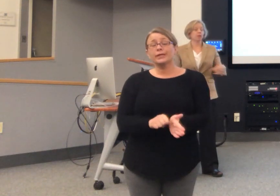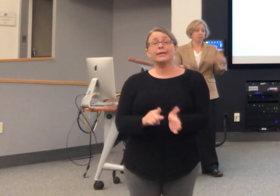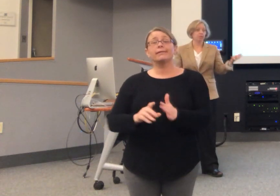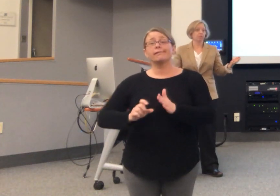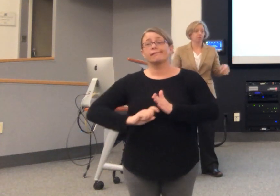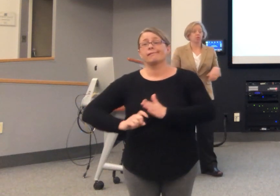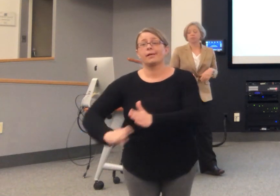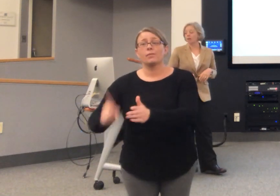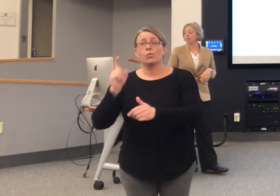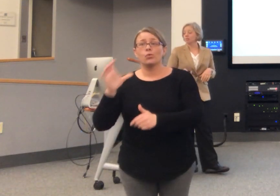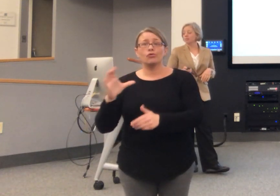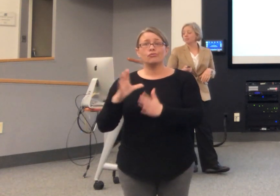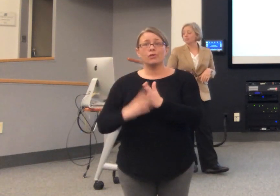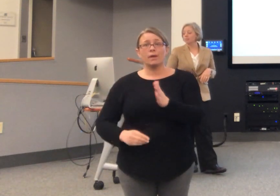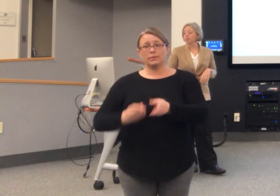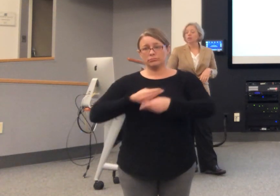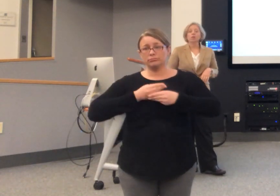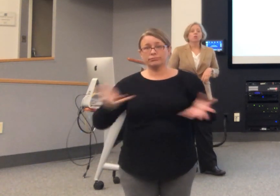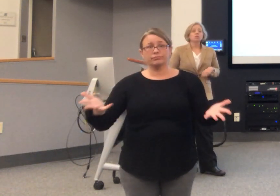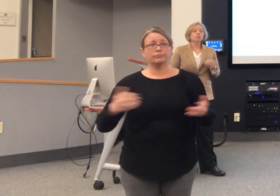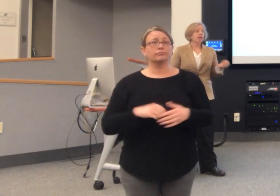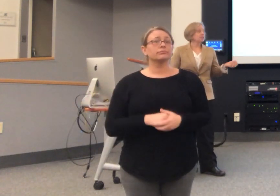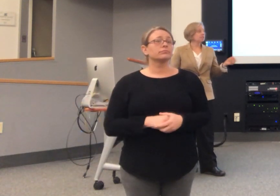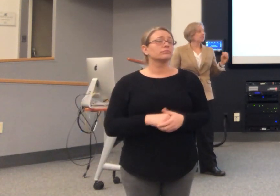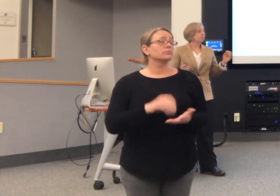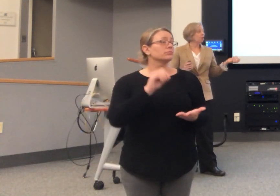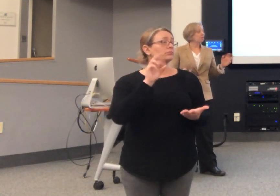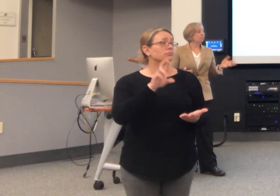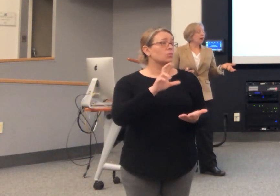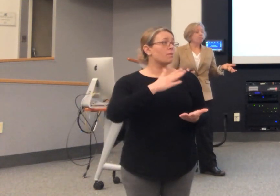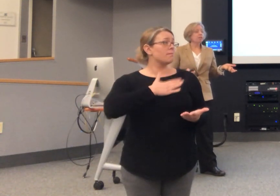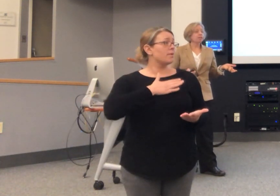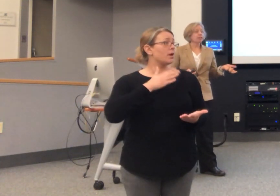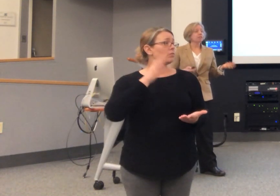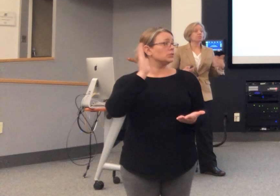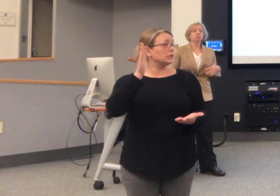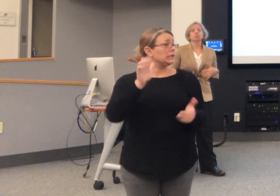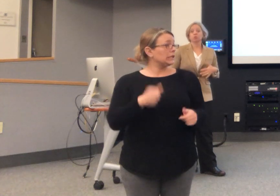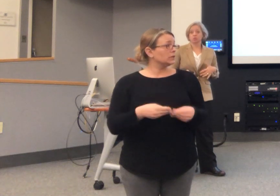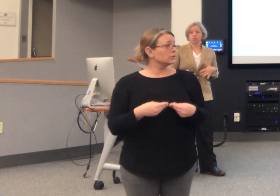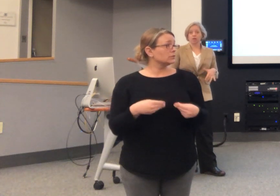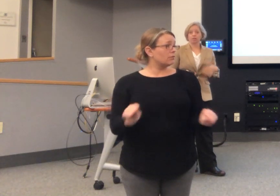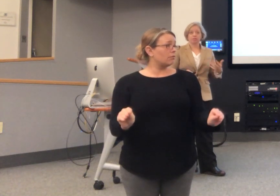to pay me for all those copies. So that's part of copying then is the distribution right.